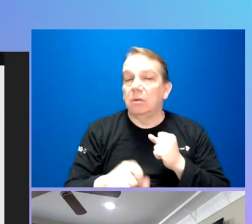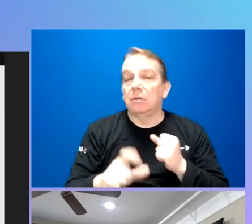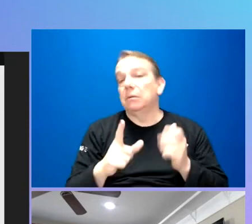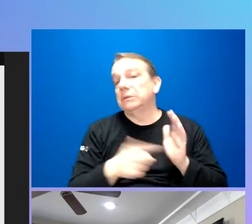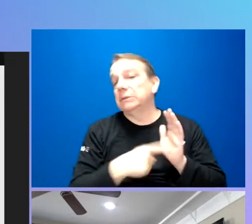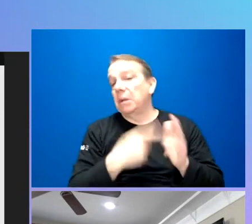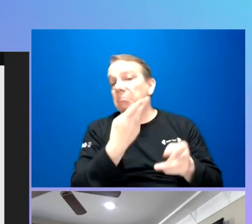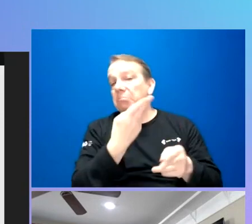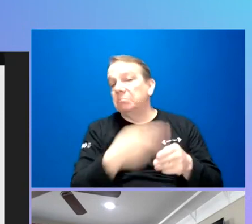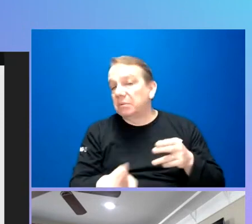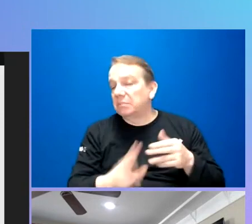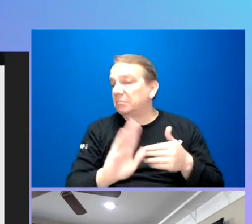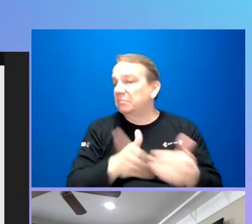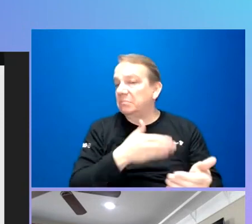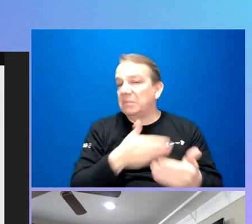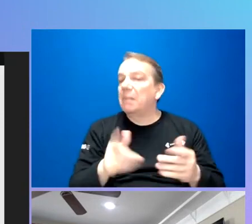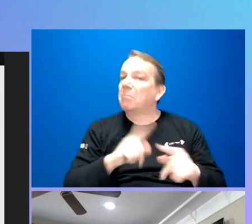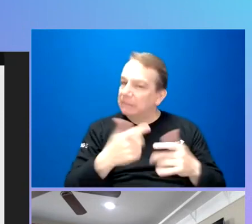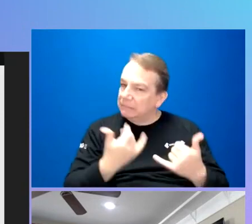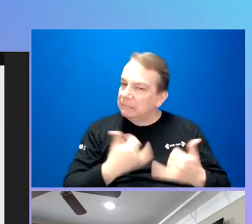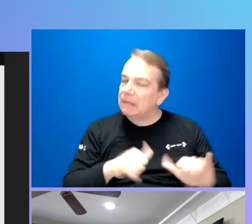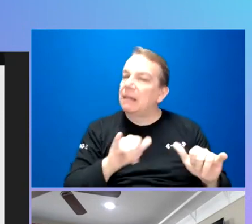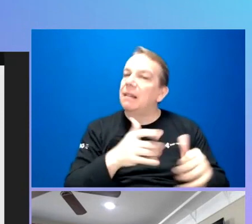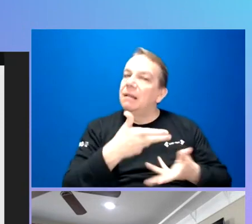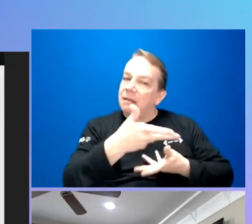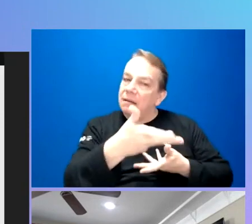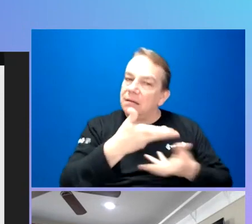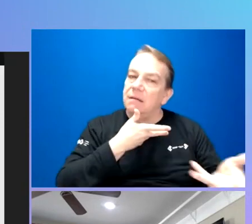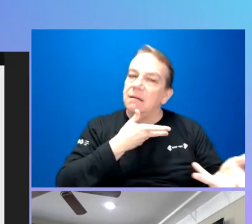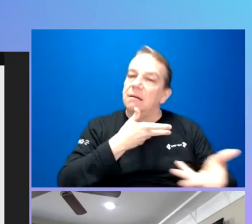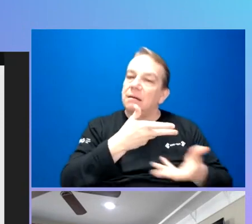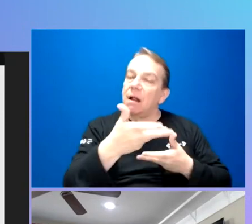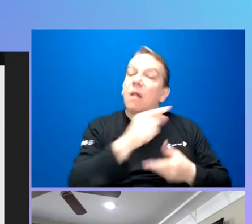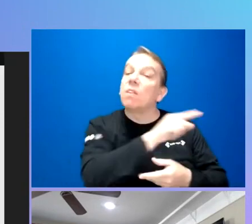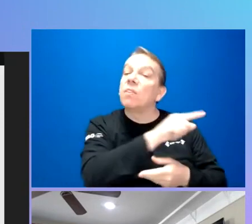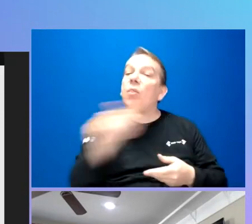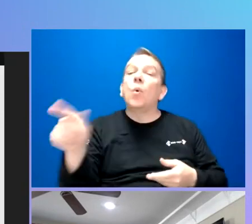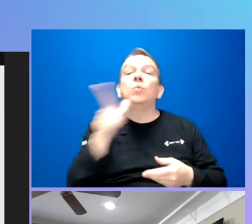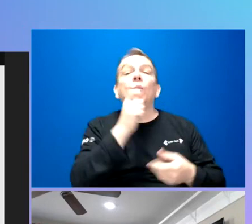with some key leaders, support staff so that when I did need